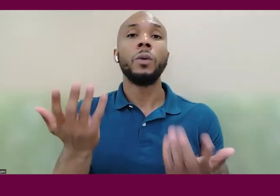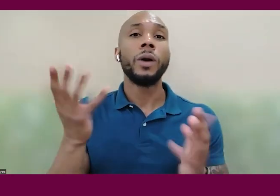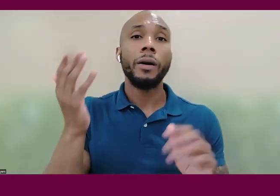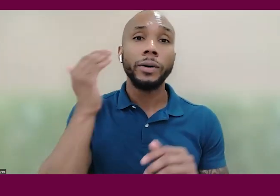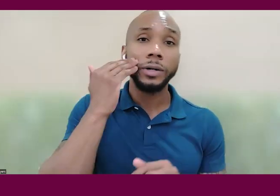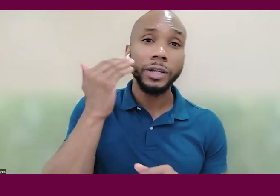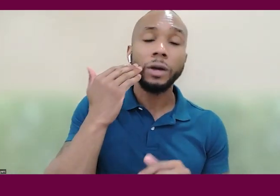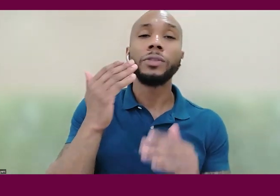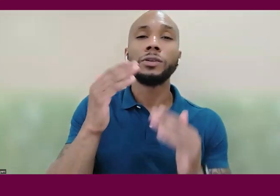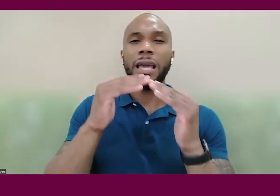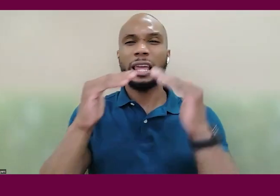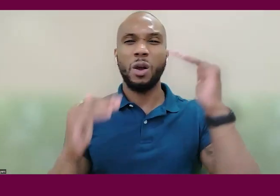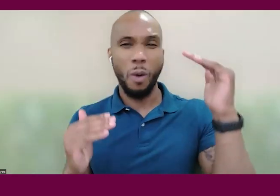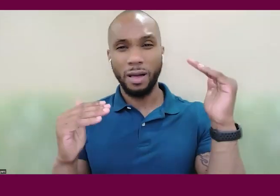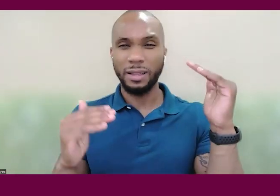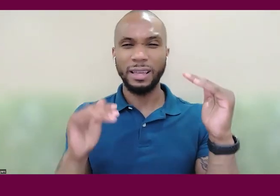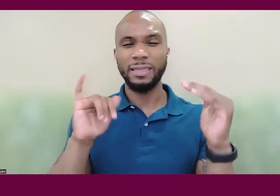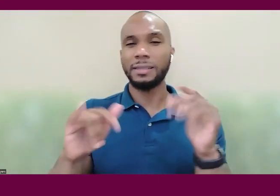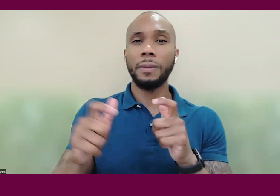that there's inequality. I think that's the biggest thing.